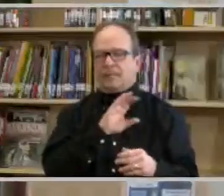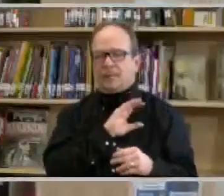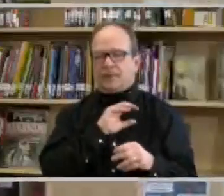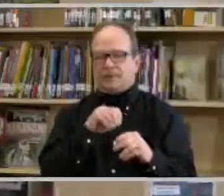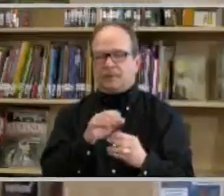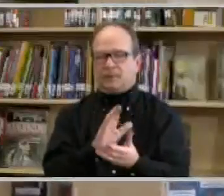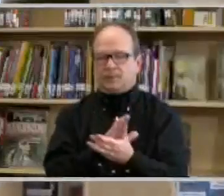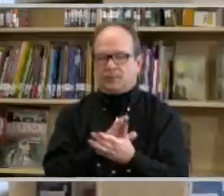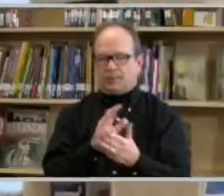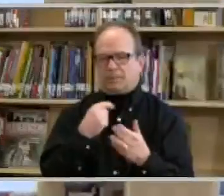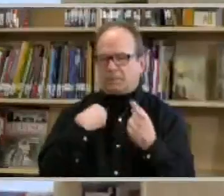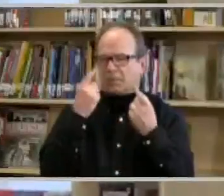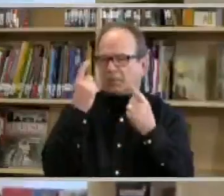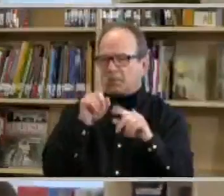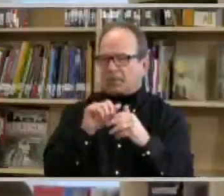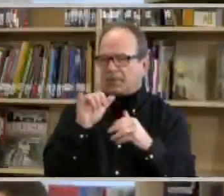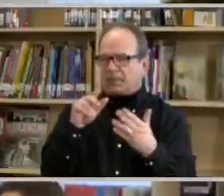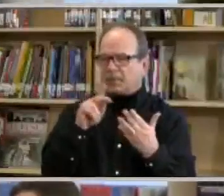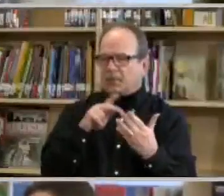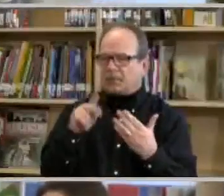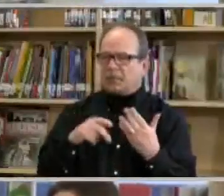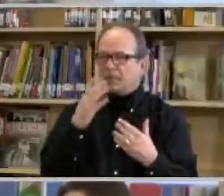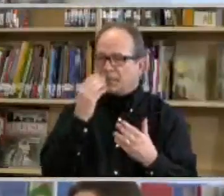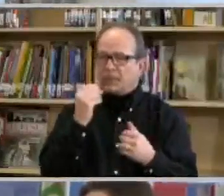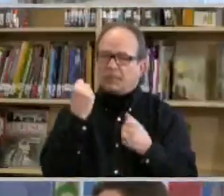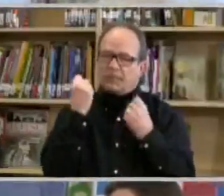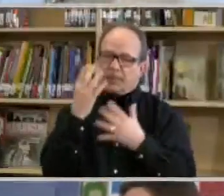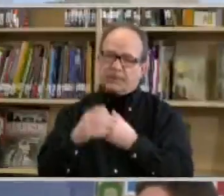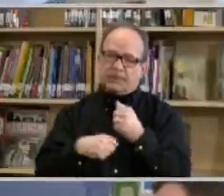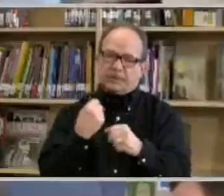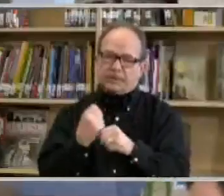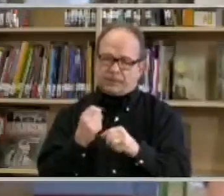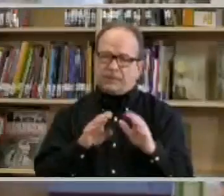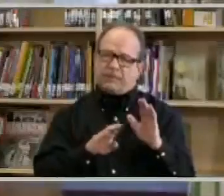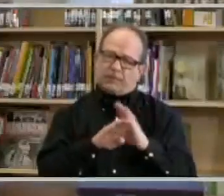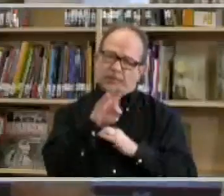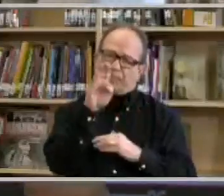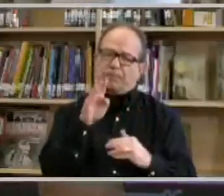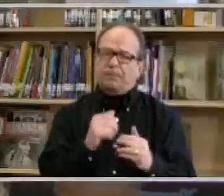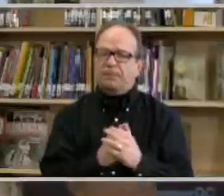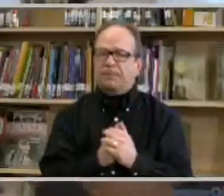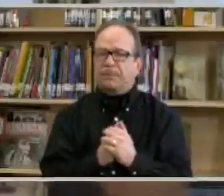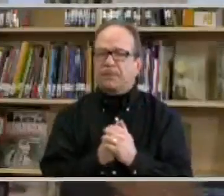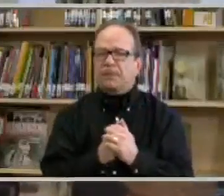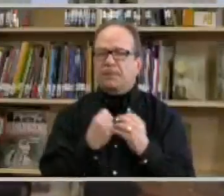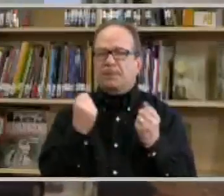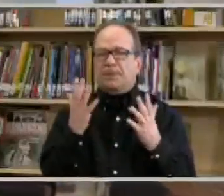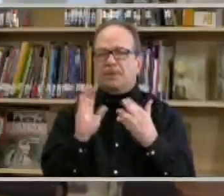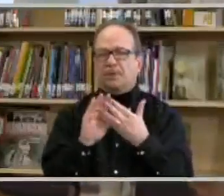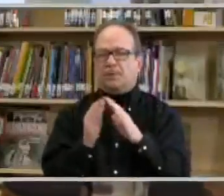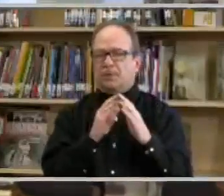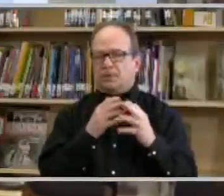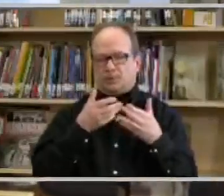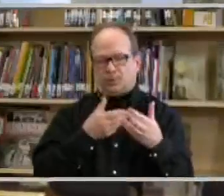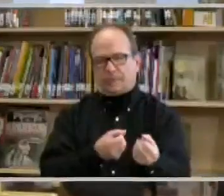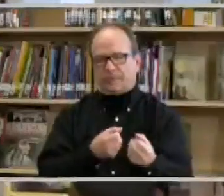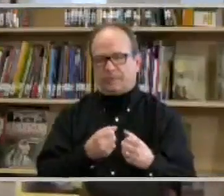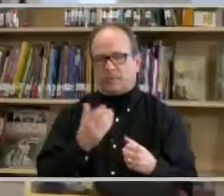TO COLLEGE. I'M GLAD YOU MENTION POLICE IN SCHOOLS BECAUSE ONE THING WE KNOW, ONE REASON WHY WE HAVE OVER THE YEARS BEEN ABLE TO